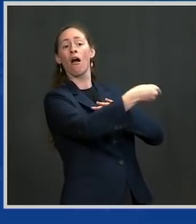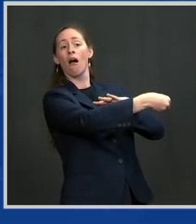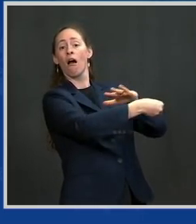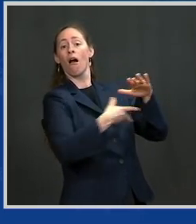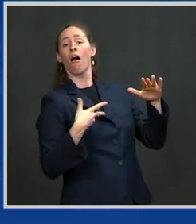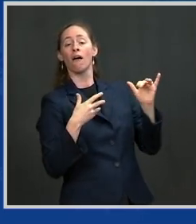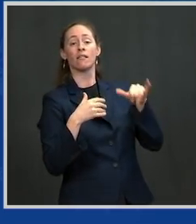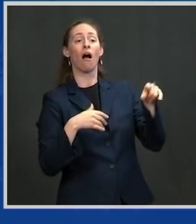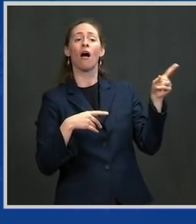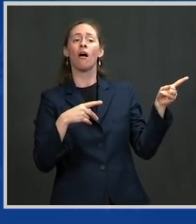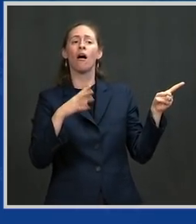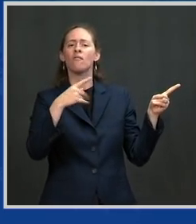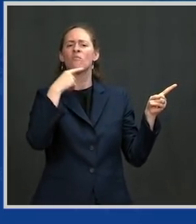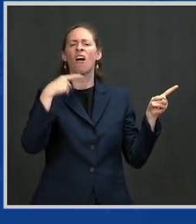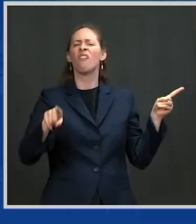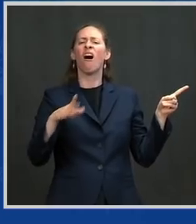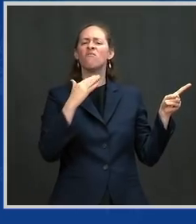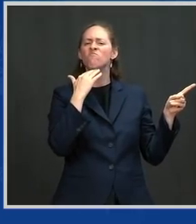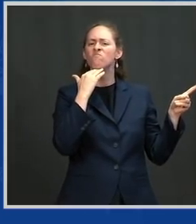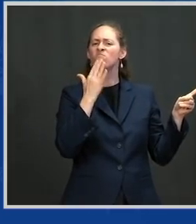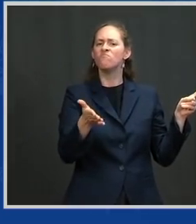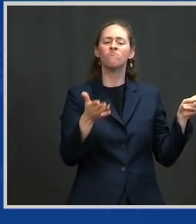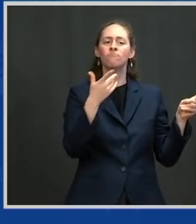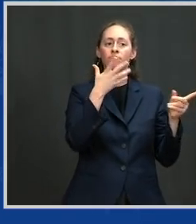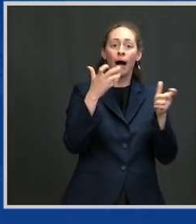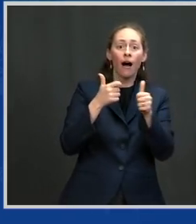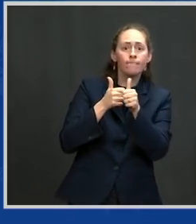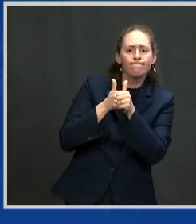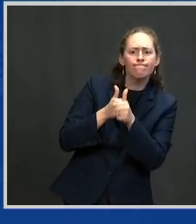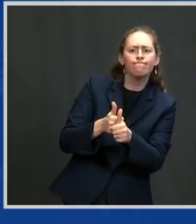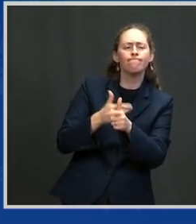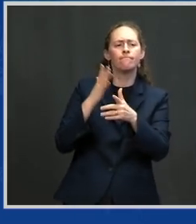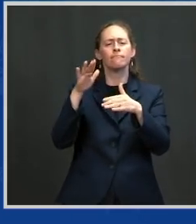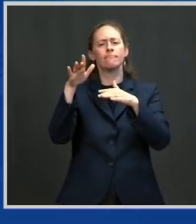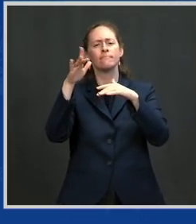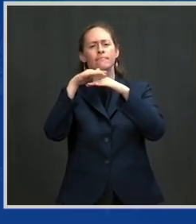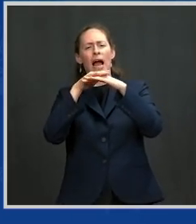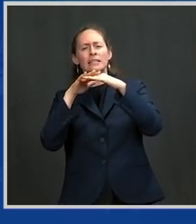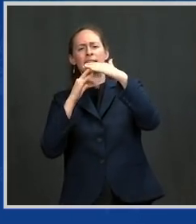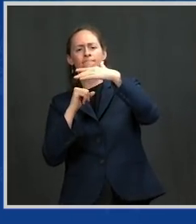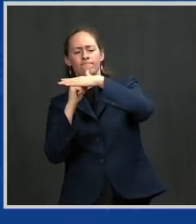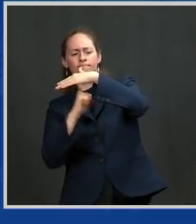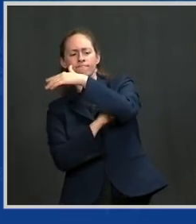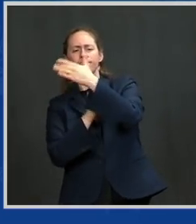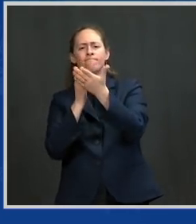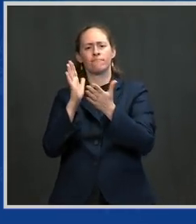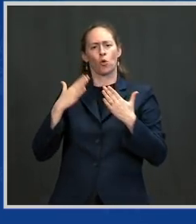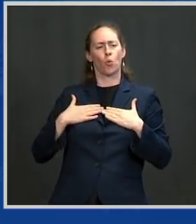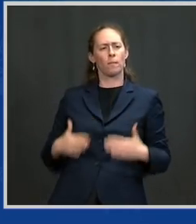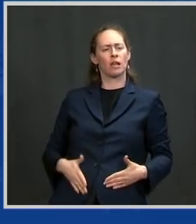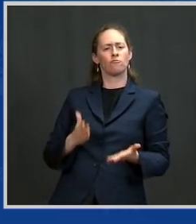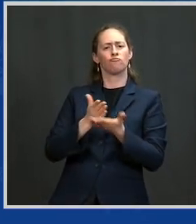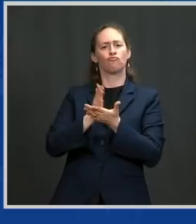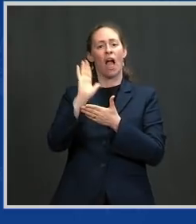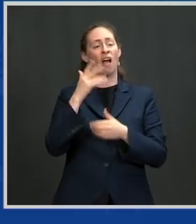by basic fundamental human rights. It would be a tragedy.